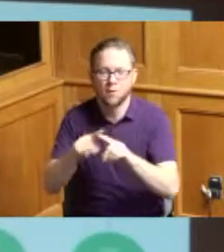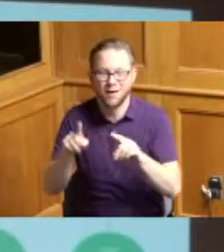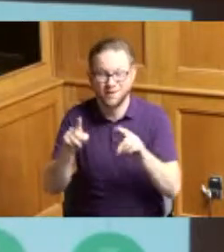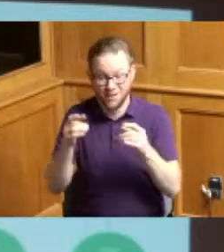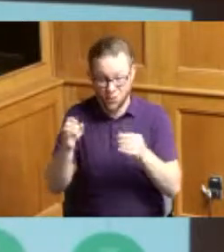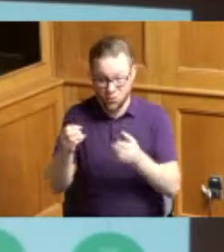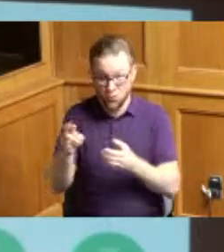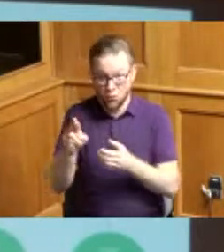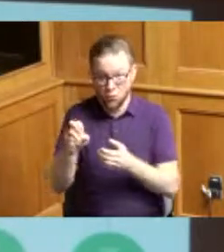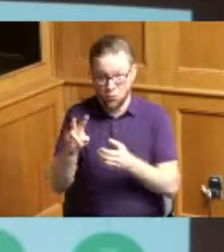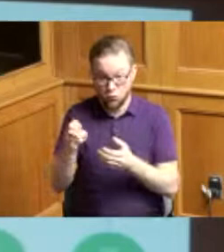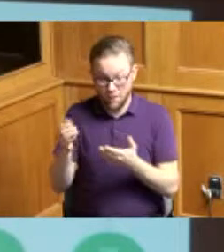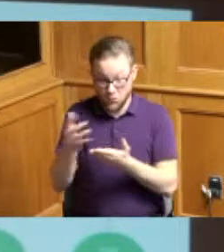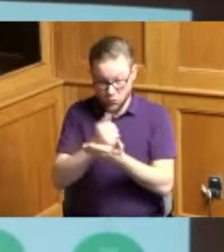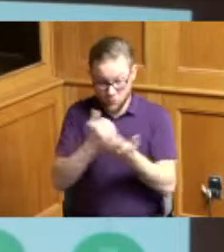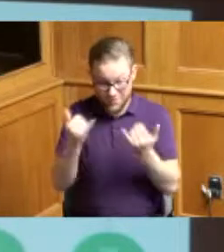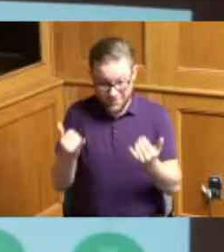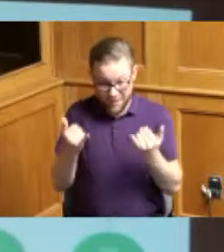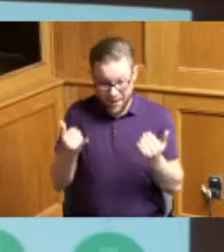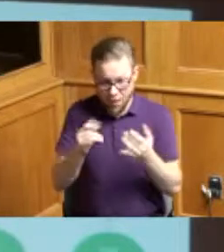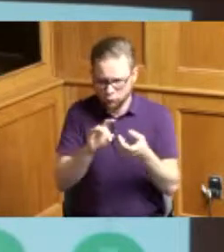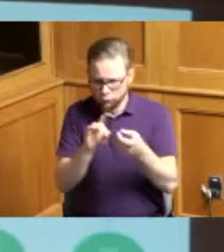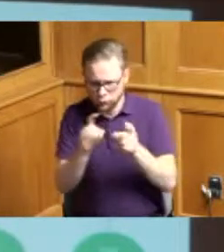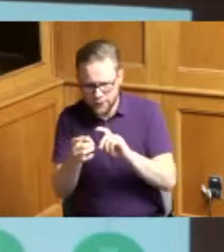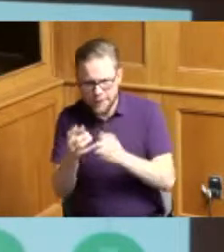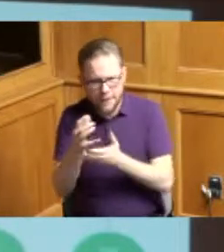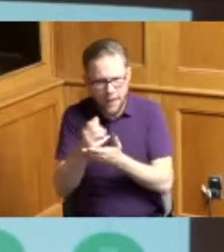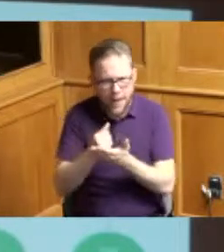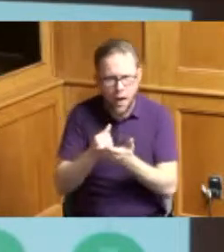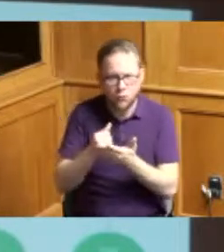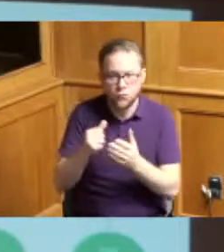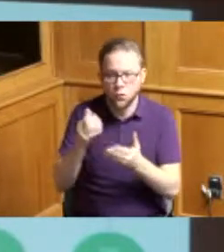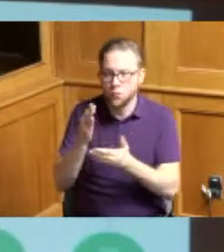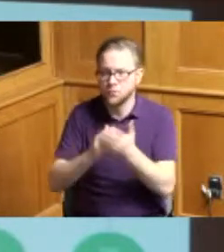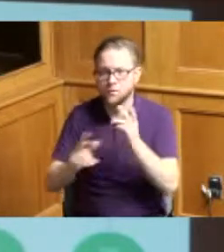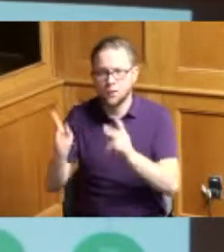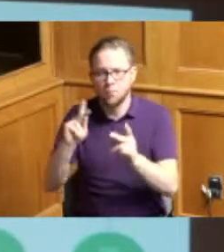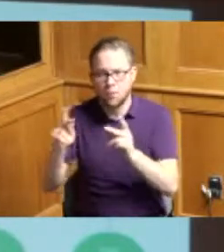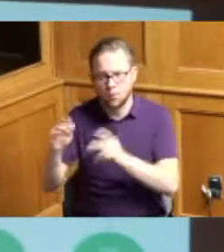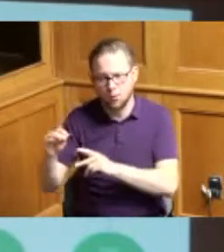and that might result in different people paying or some people paying less or some